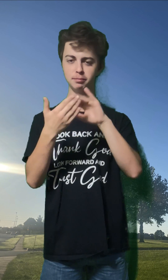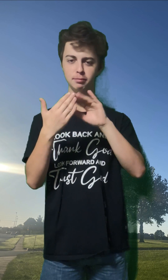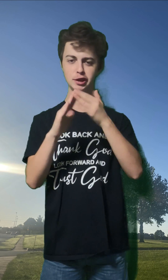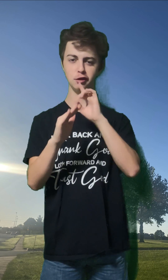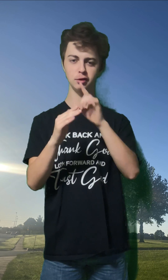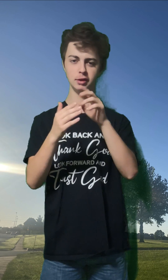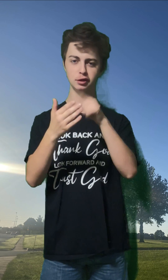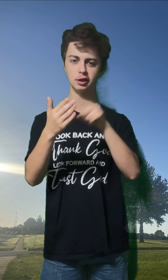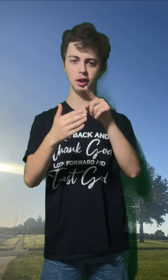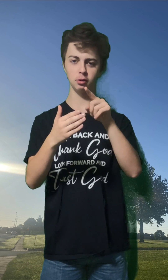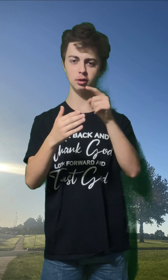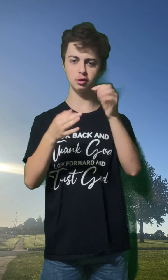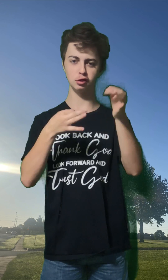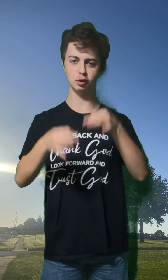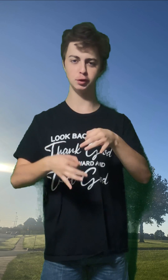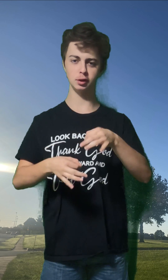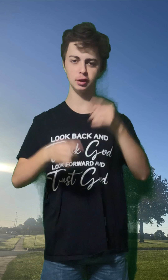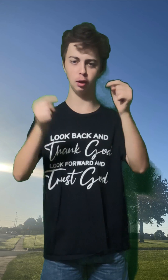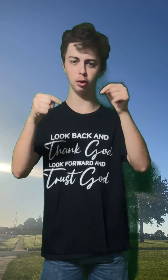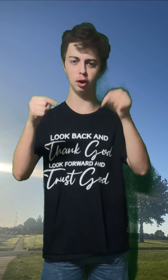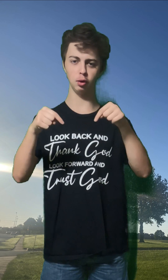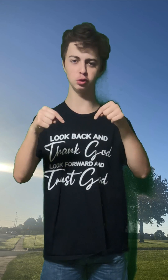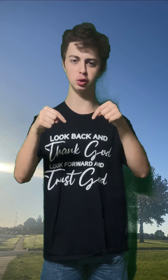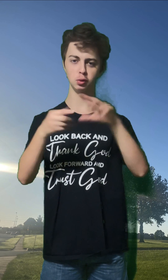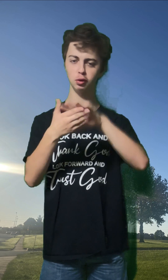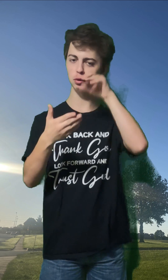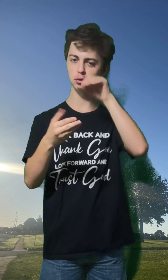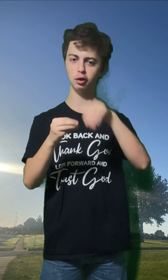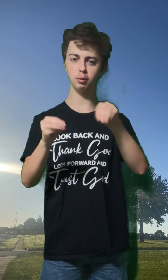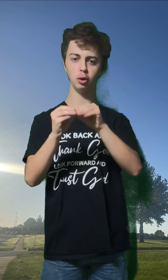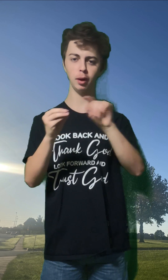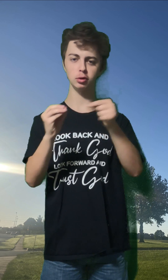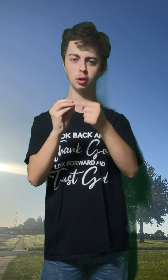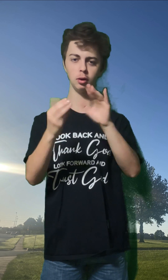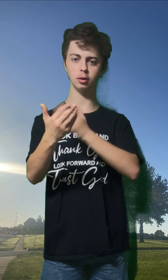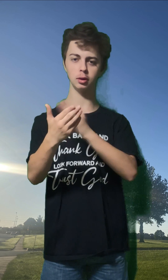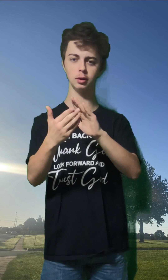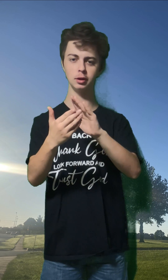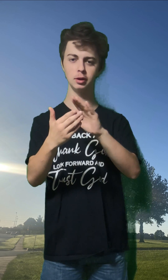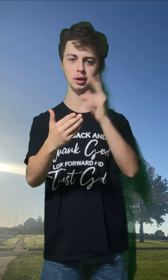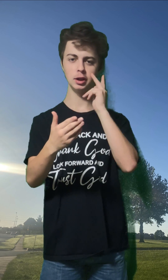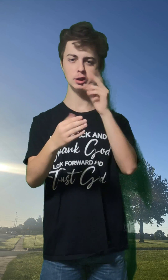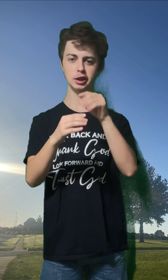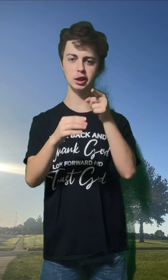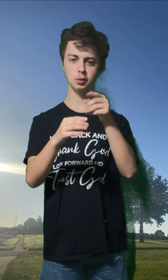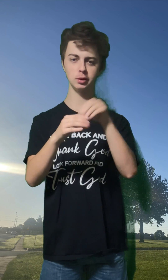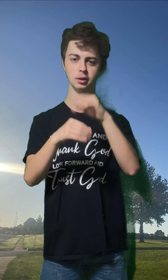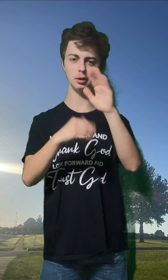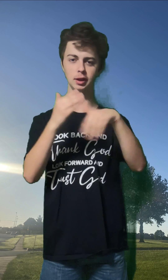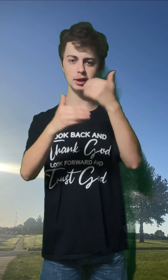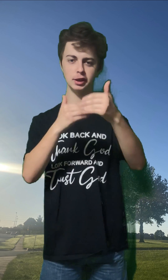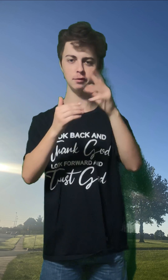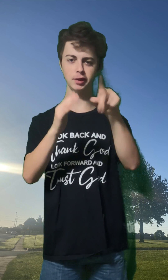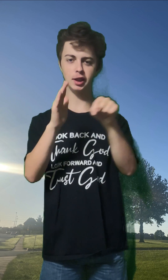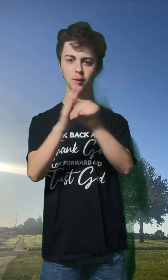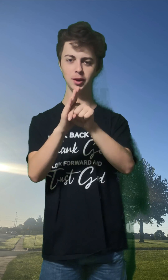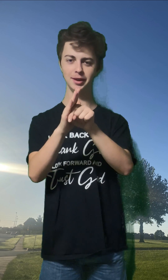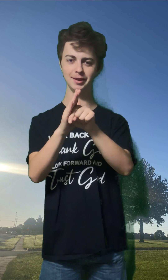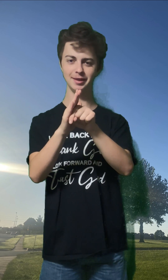Be sure to check out the description down below to learn more about the song. See you in the next video!